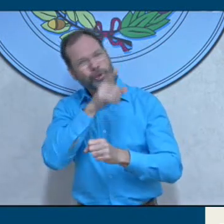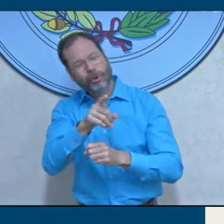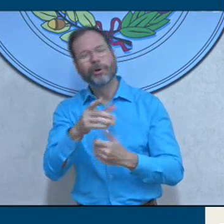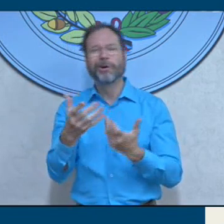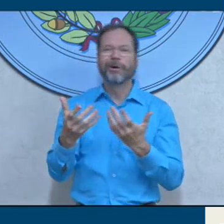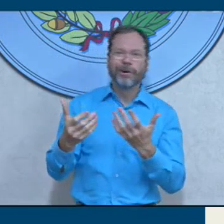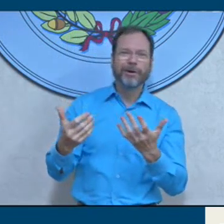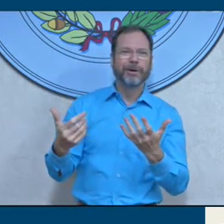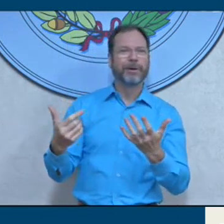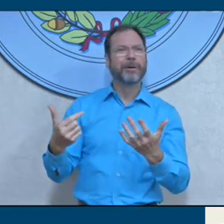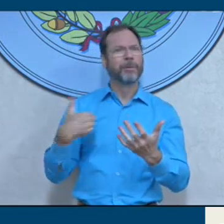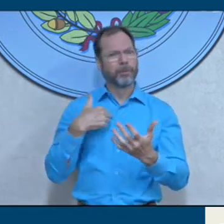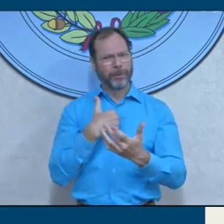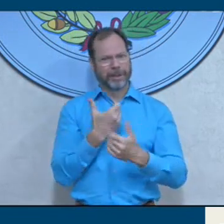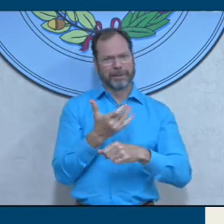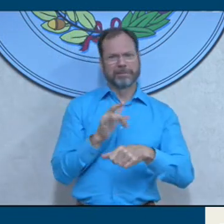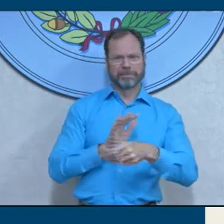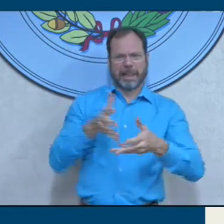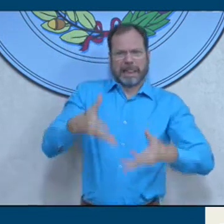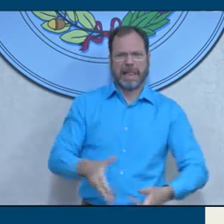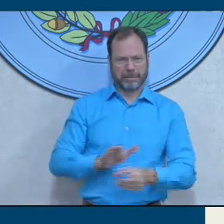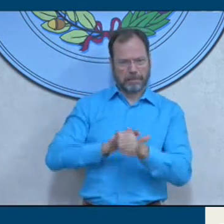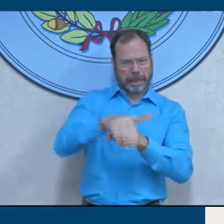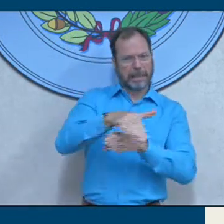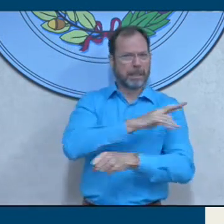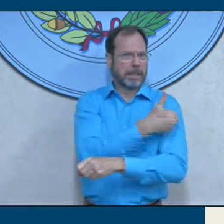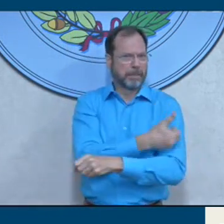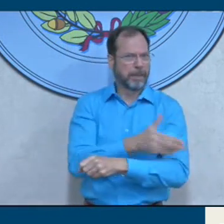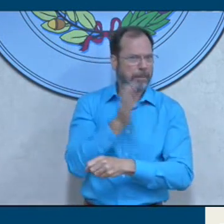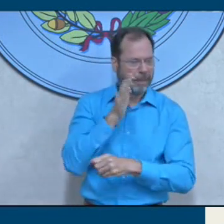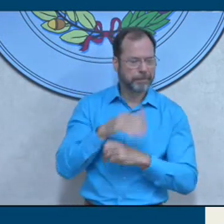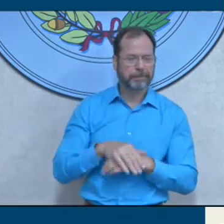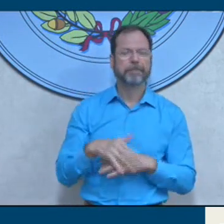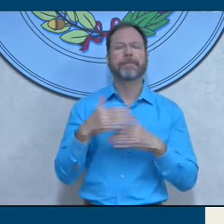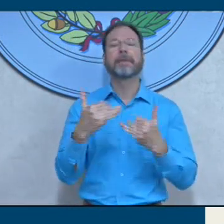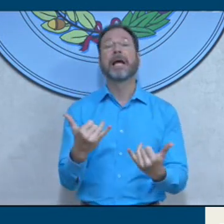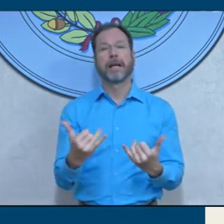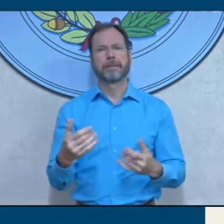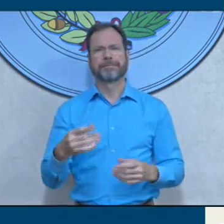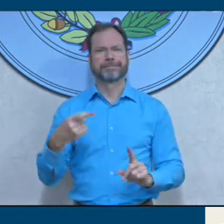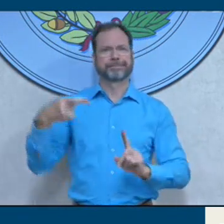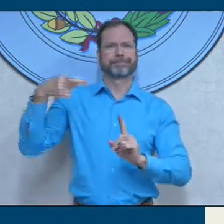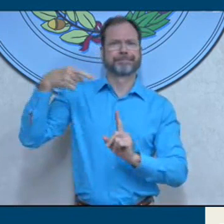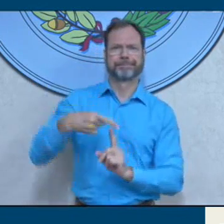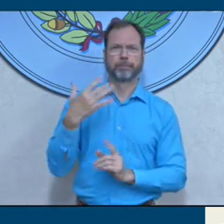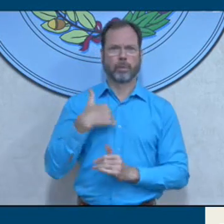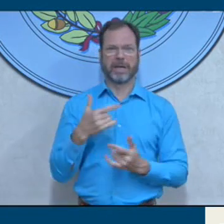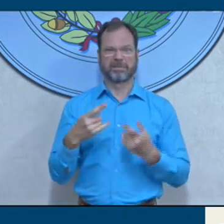ABOUT STRATEGIES THAT WE MAY NEED TO EMPLOY TO MAKE SURE THAT WE WILL MAINTAIN